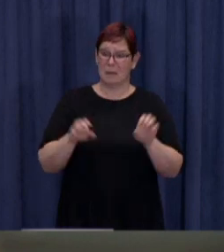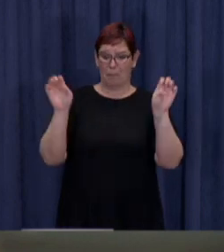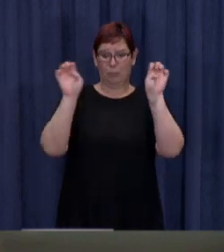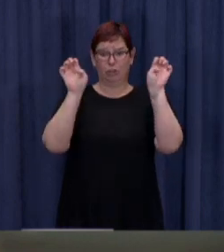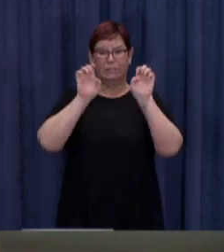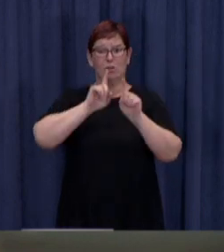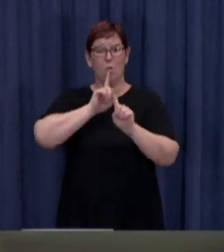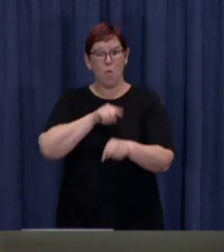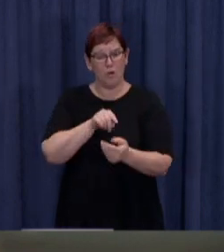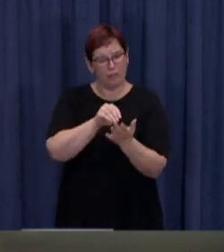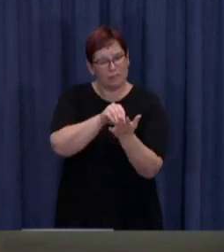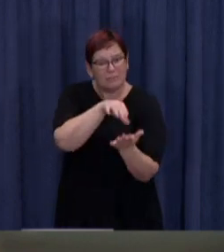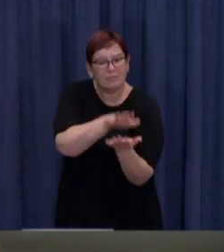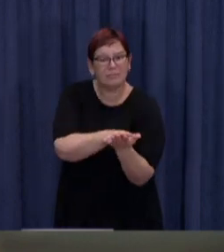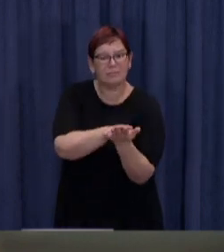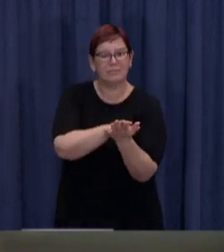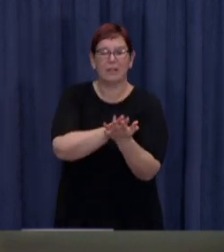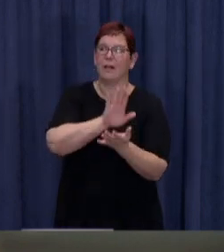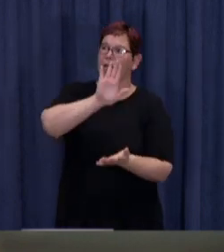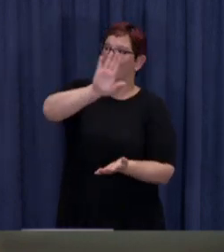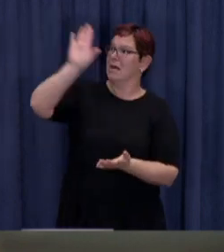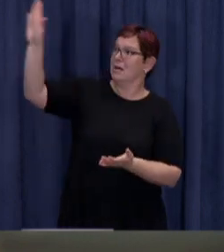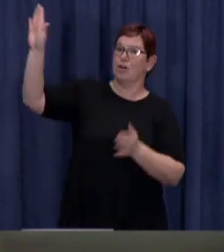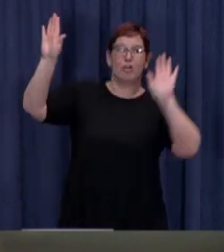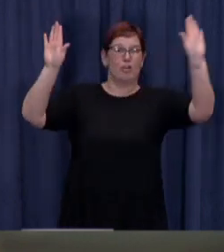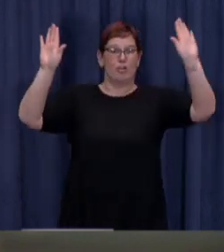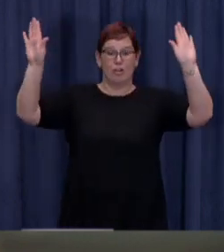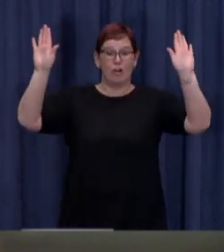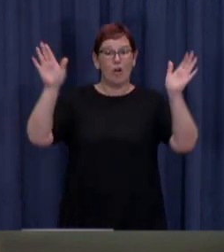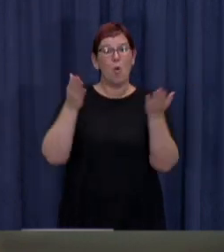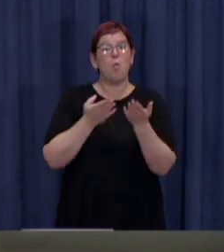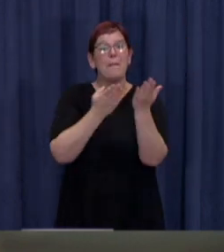make decisions which is carefully and considering all sides and making sure